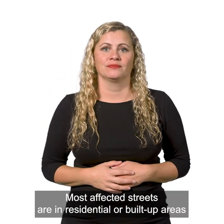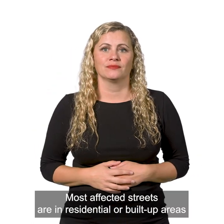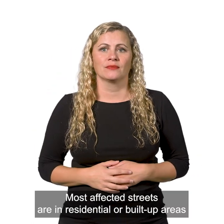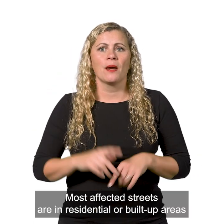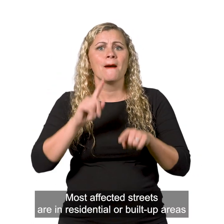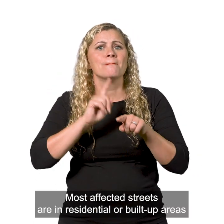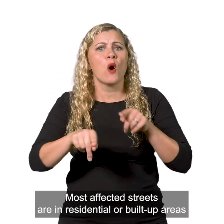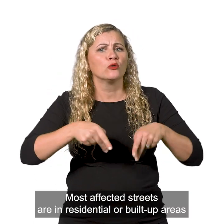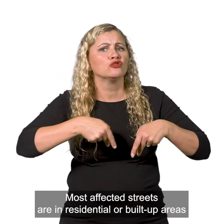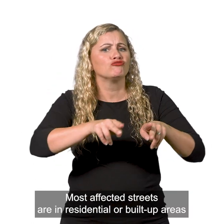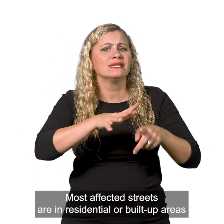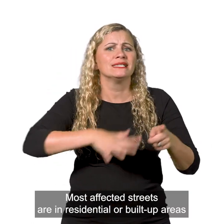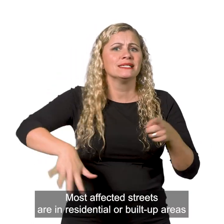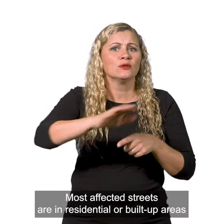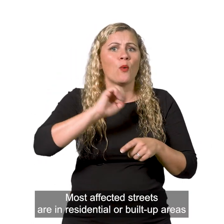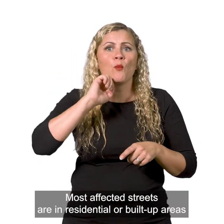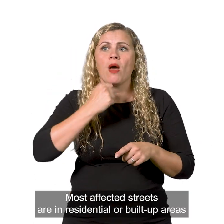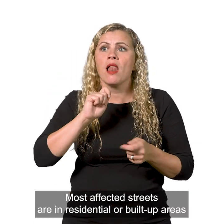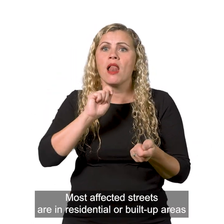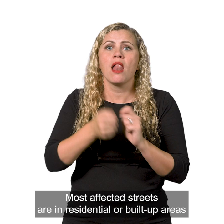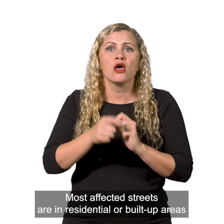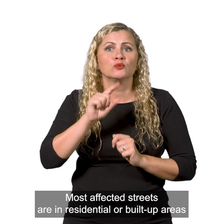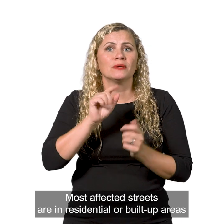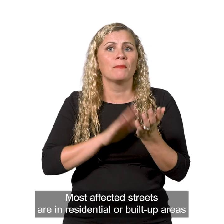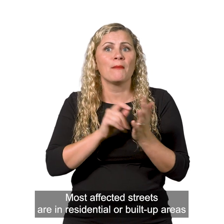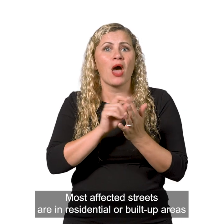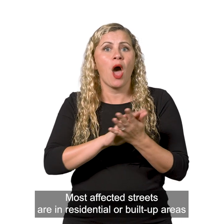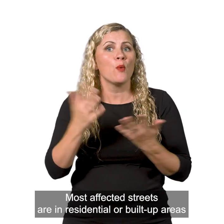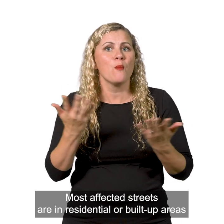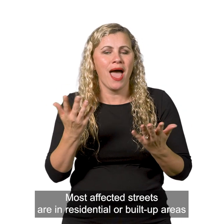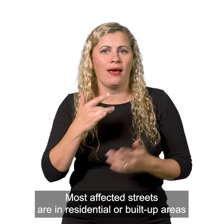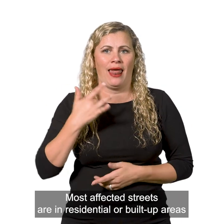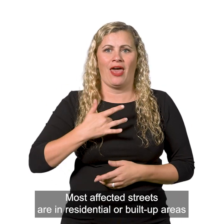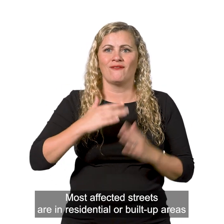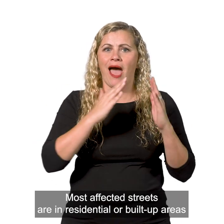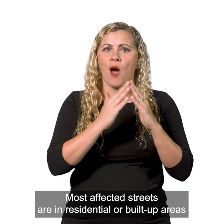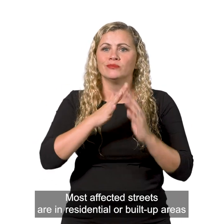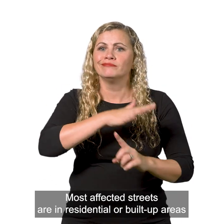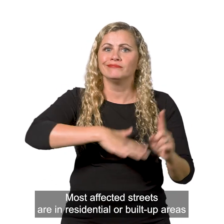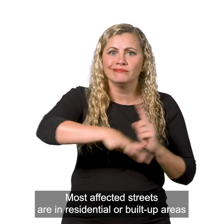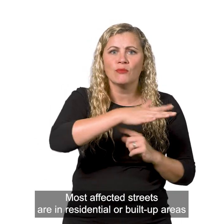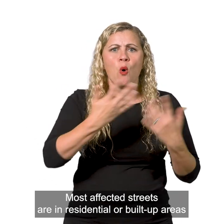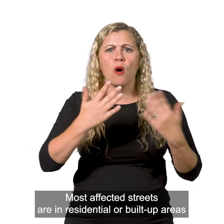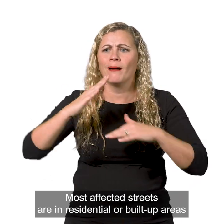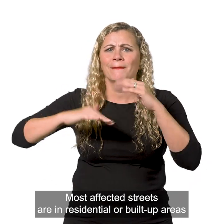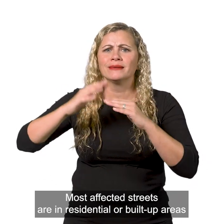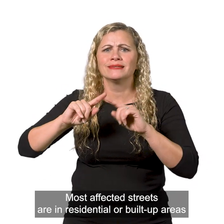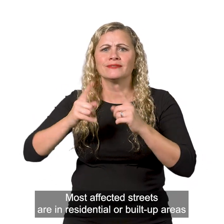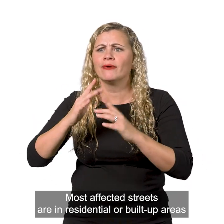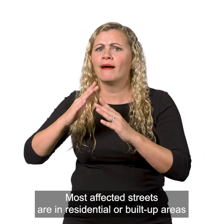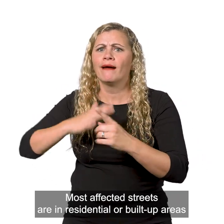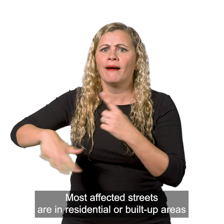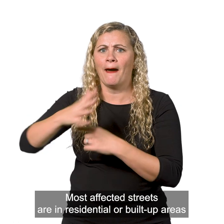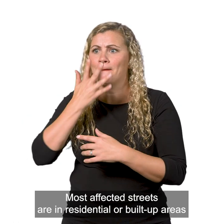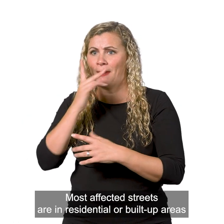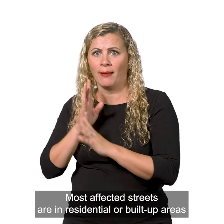Most affected streets are in residential or built-up areas